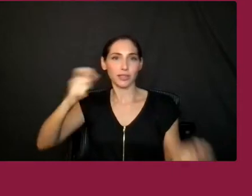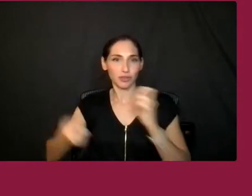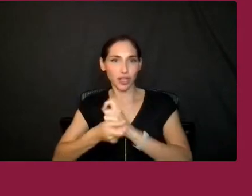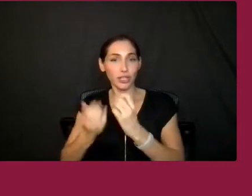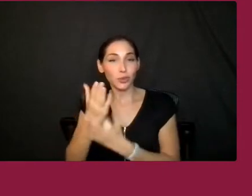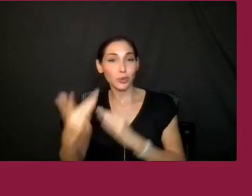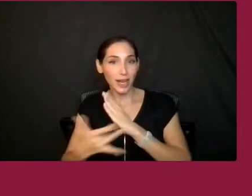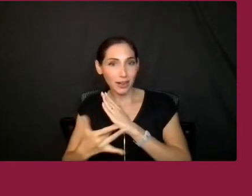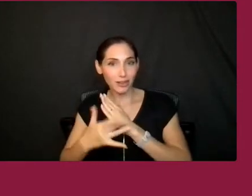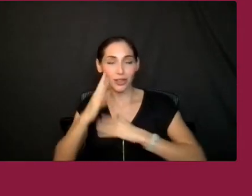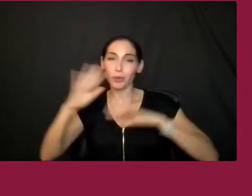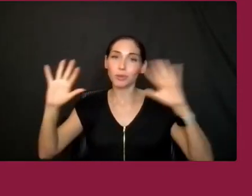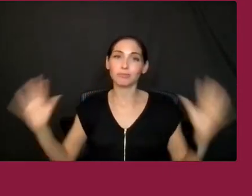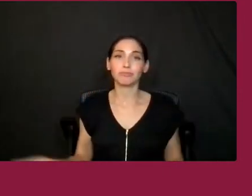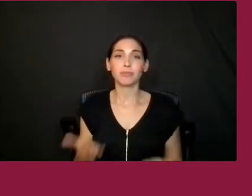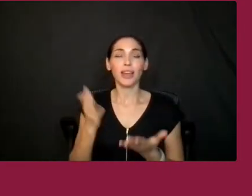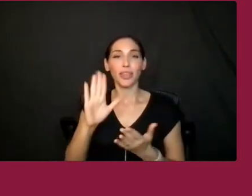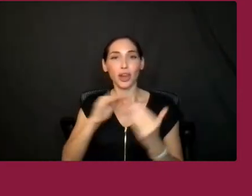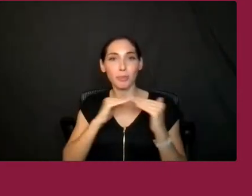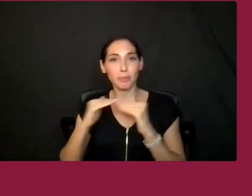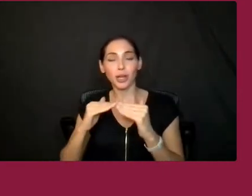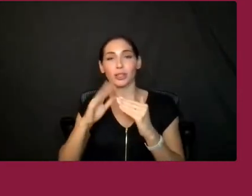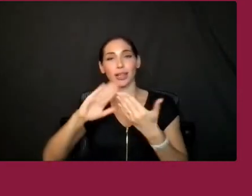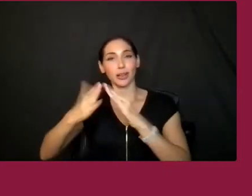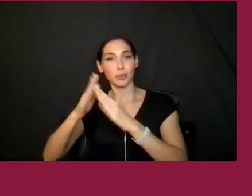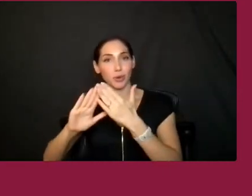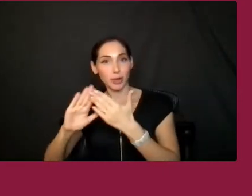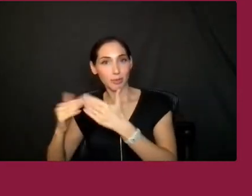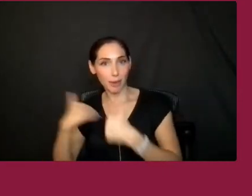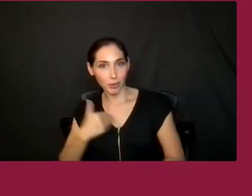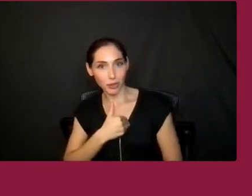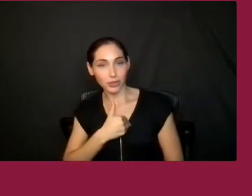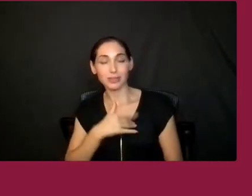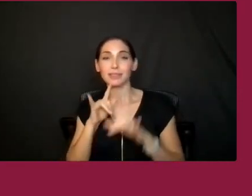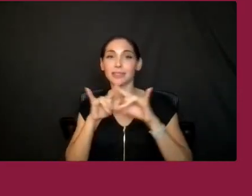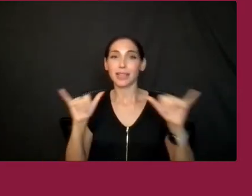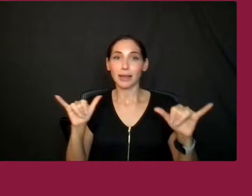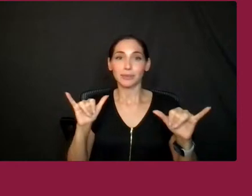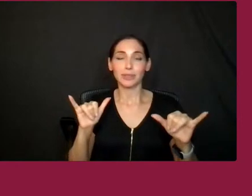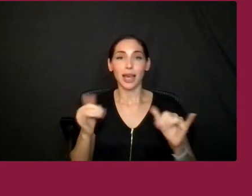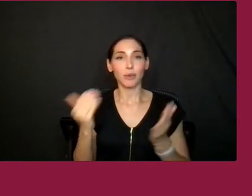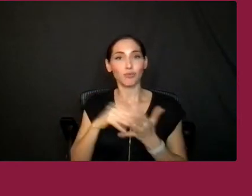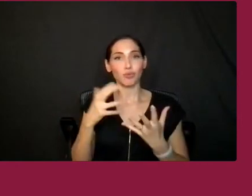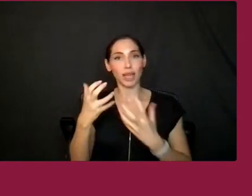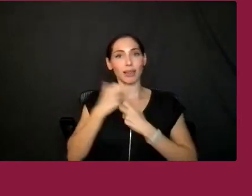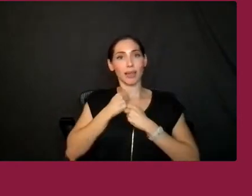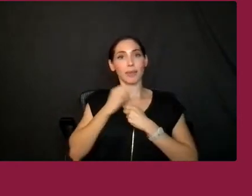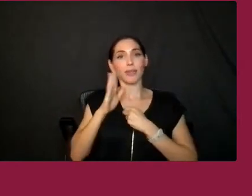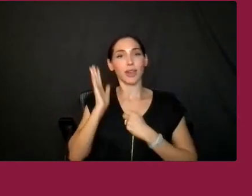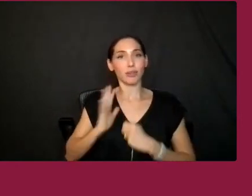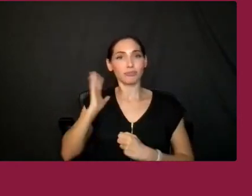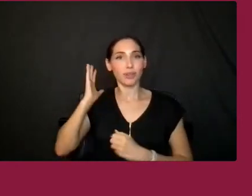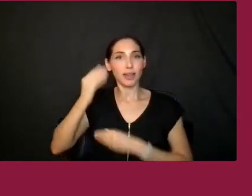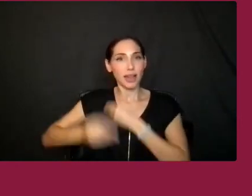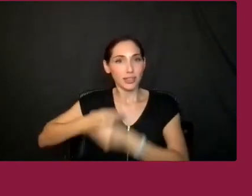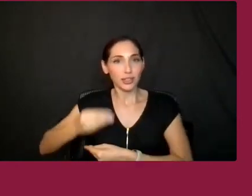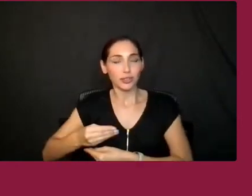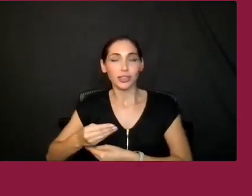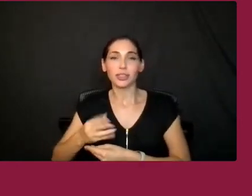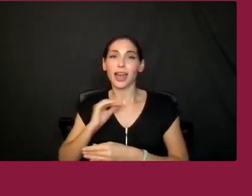their peers and extended community members whilst reclaiming the blueprint of their ancestors and establishing their voices as scholars. Thank you so much.